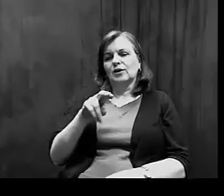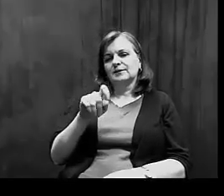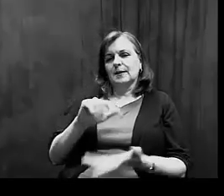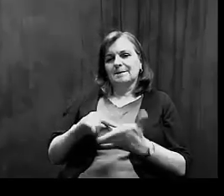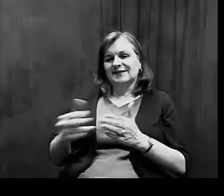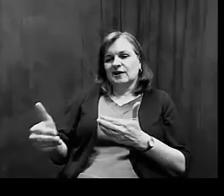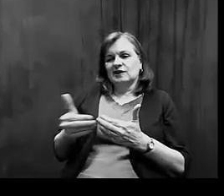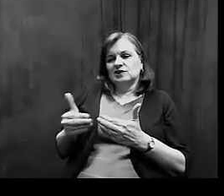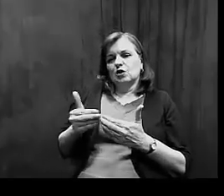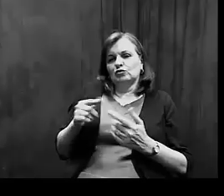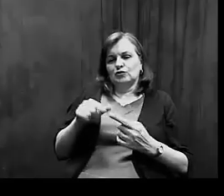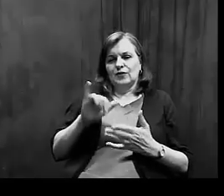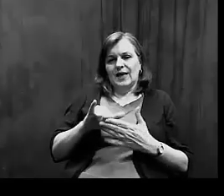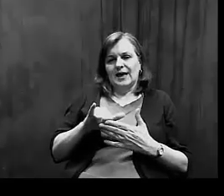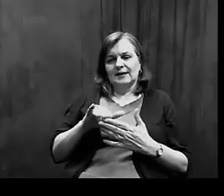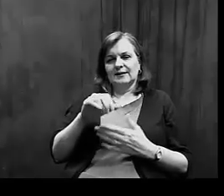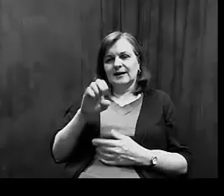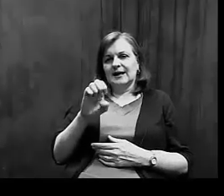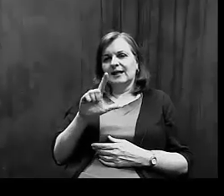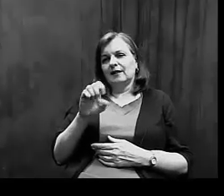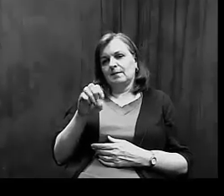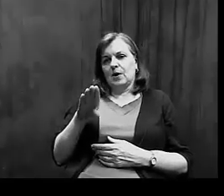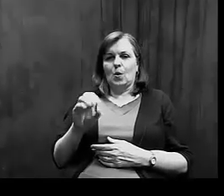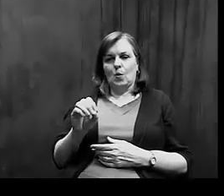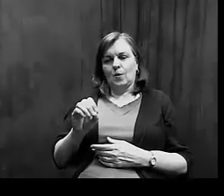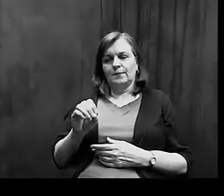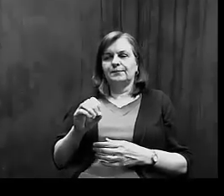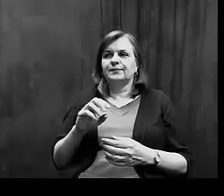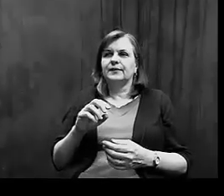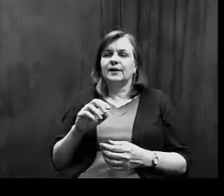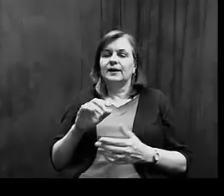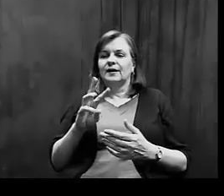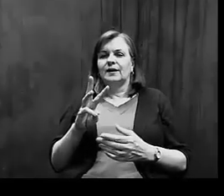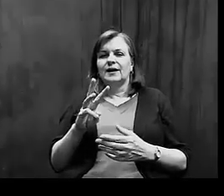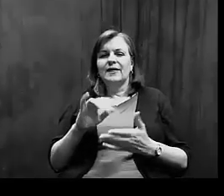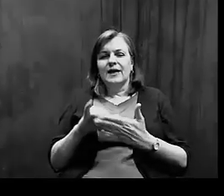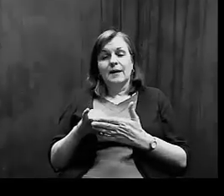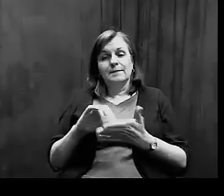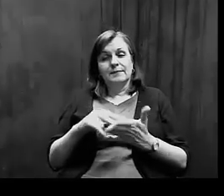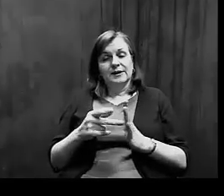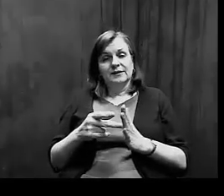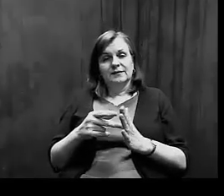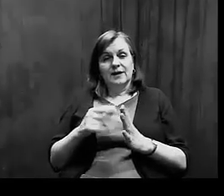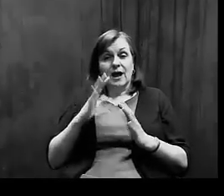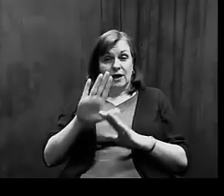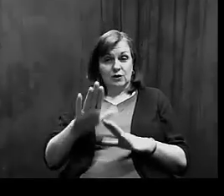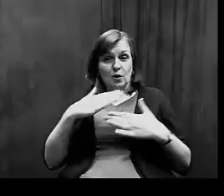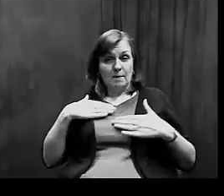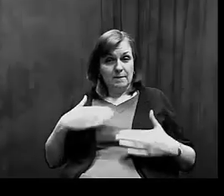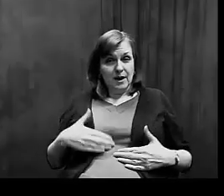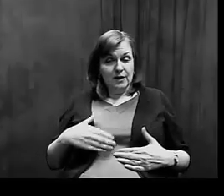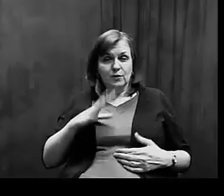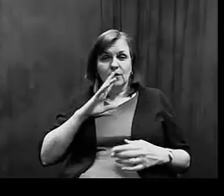or closer to that elbow point per say - we often refer proximal and distill on your body to